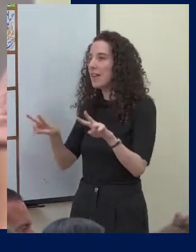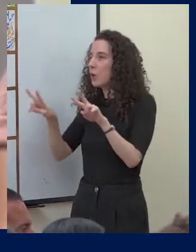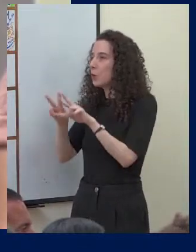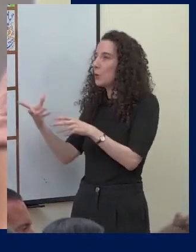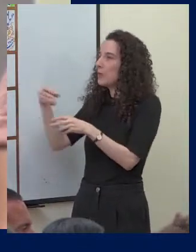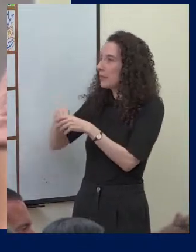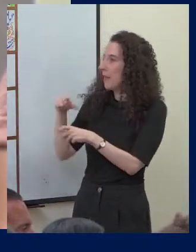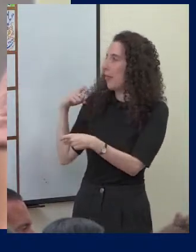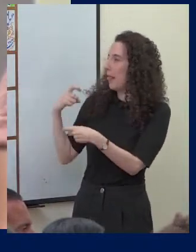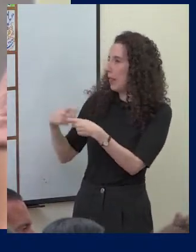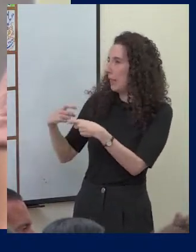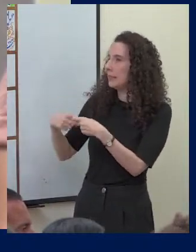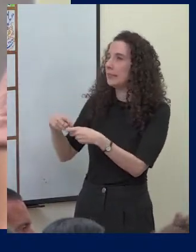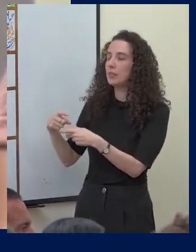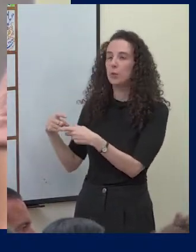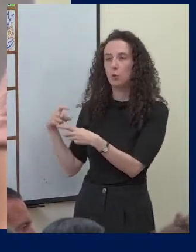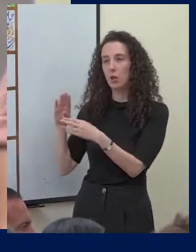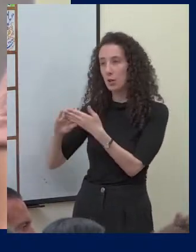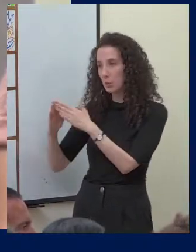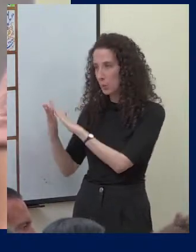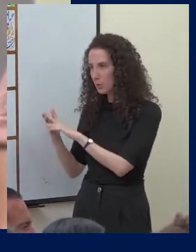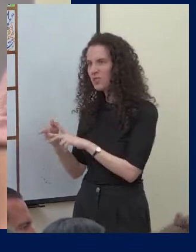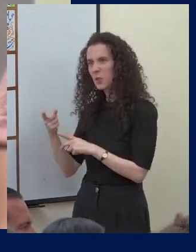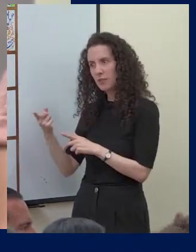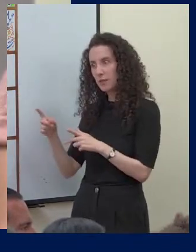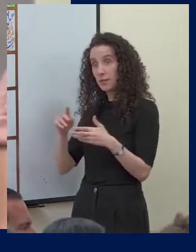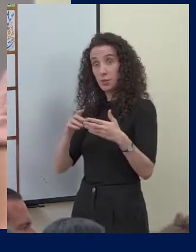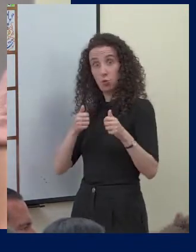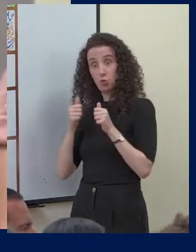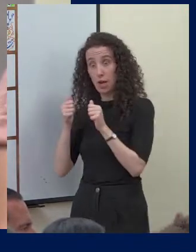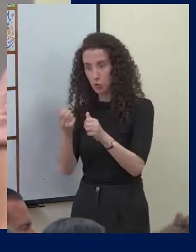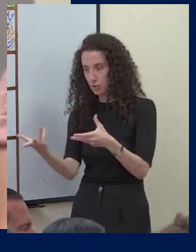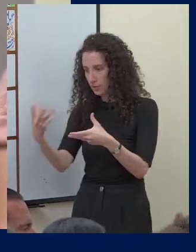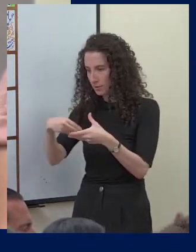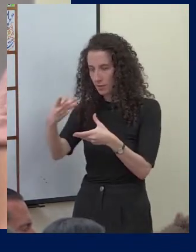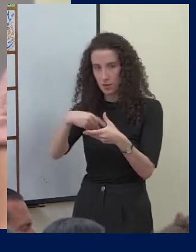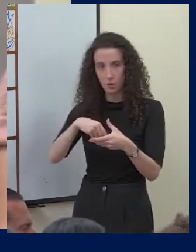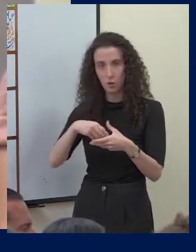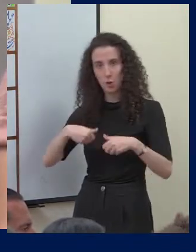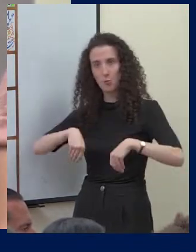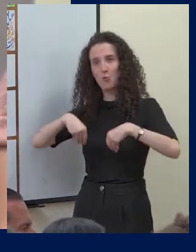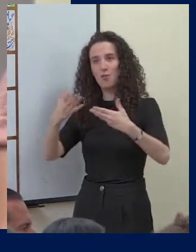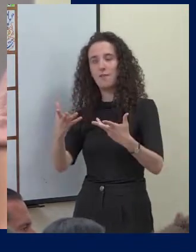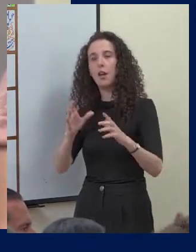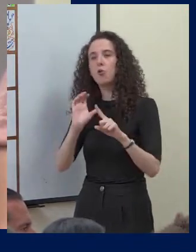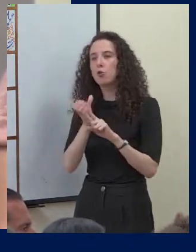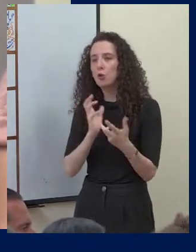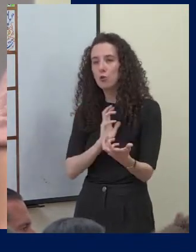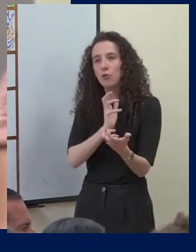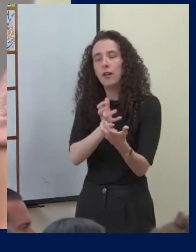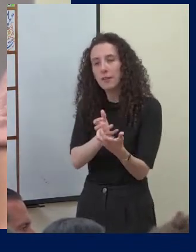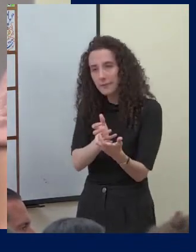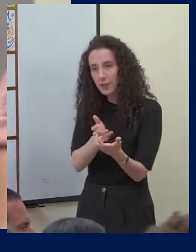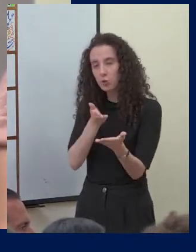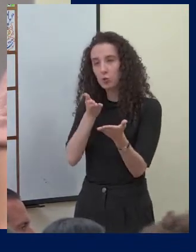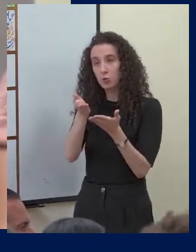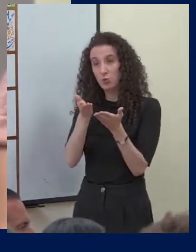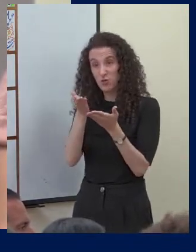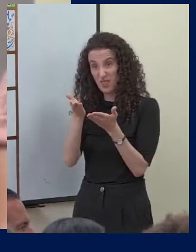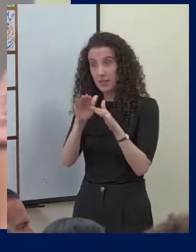By incorporating the strategies we provide culturally relevant services of insensitive